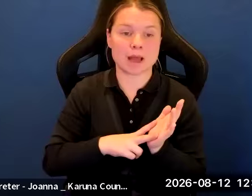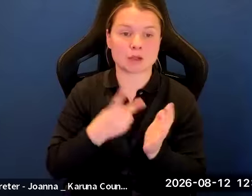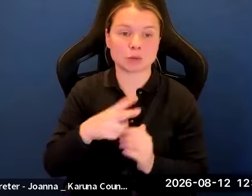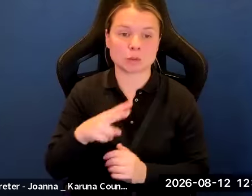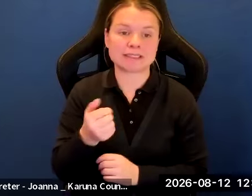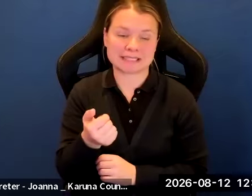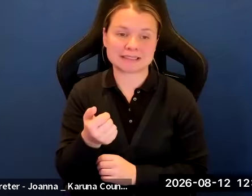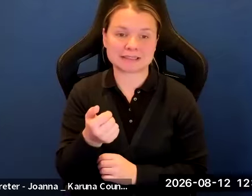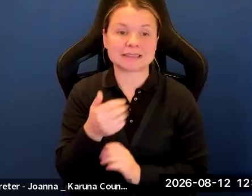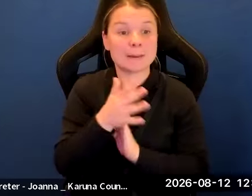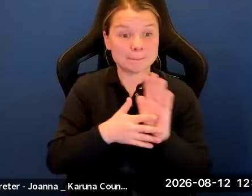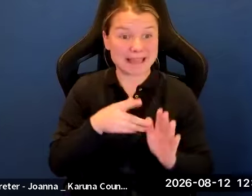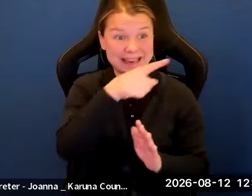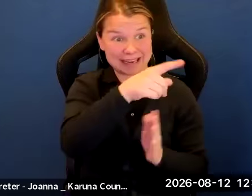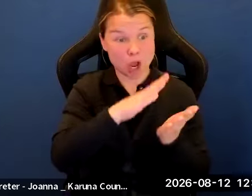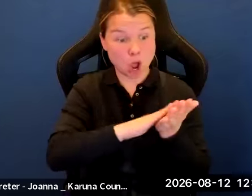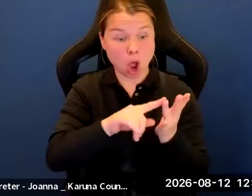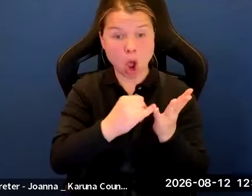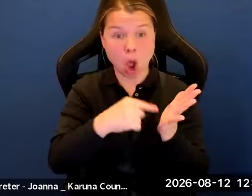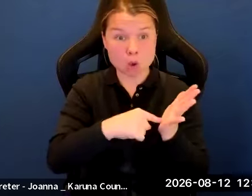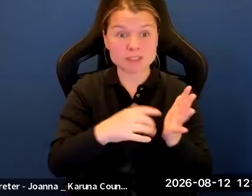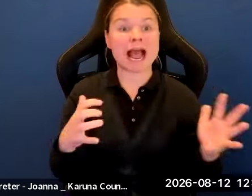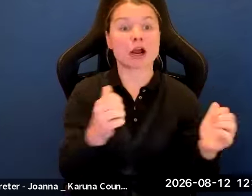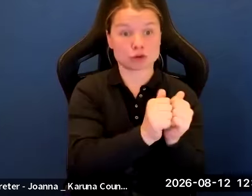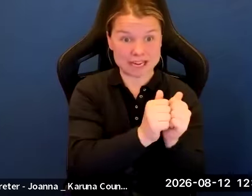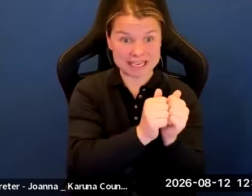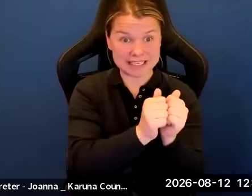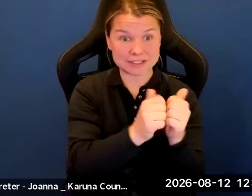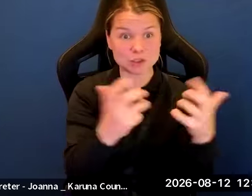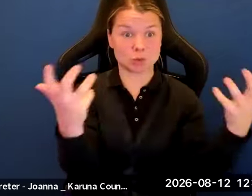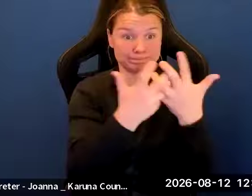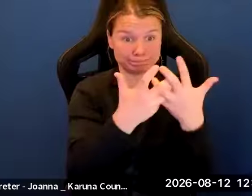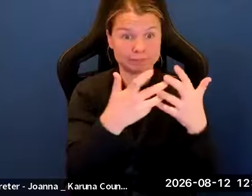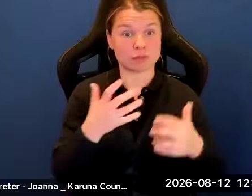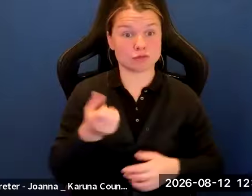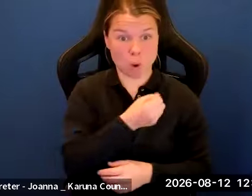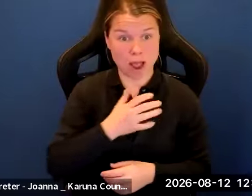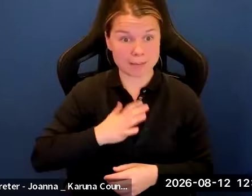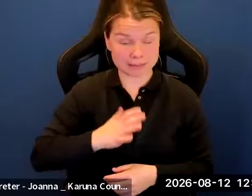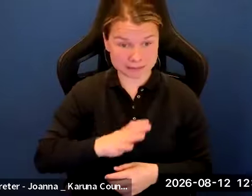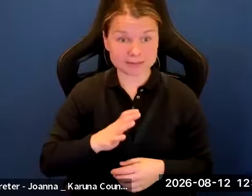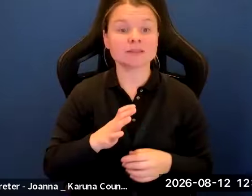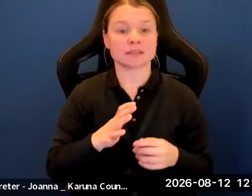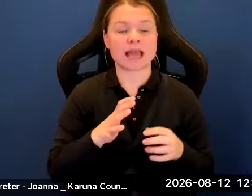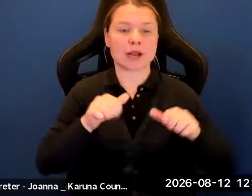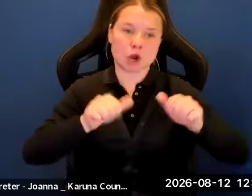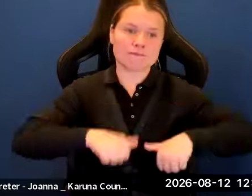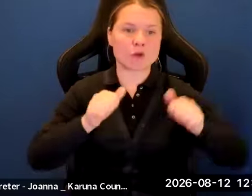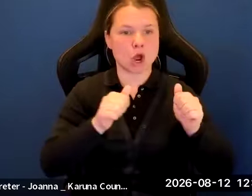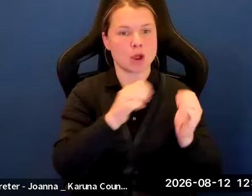. And so successful applicants need to provide confirmation by that date from a host institution that it agrees to